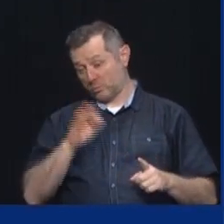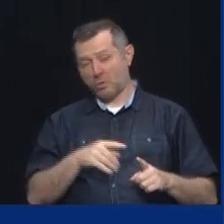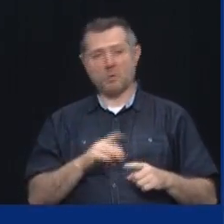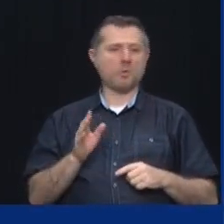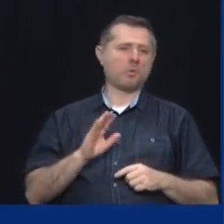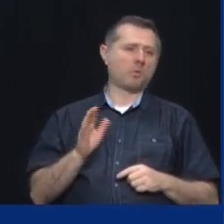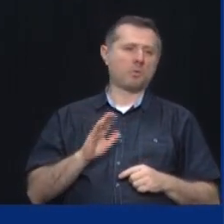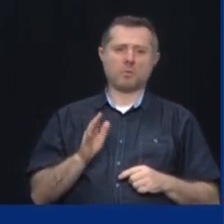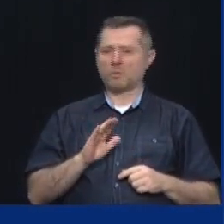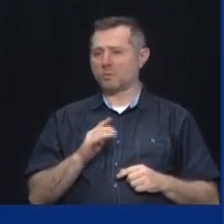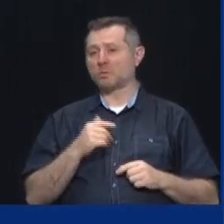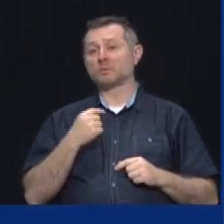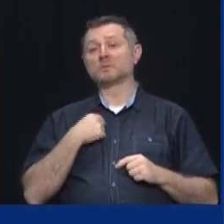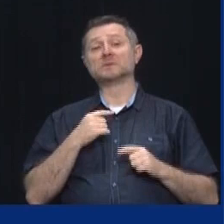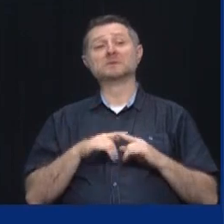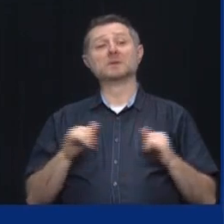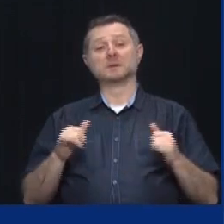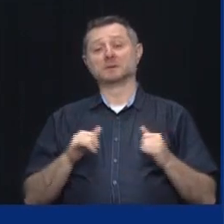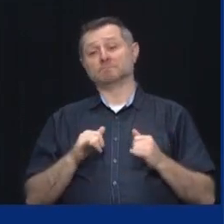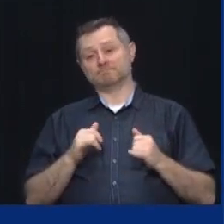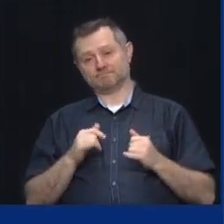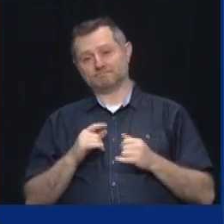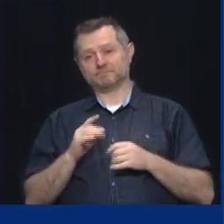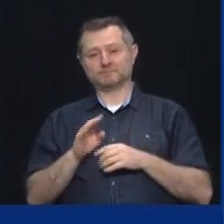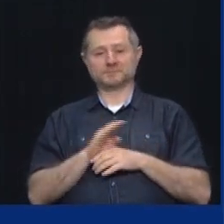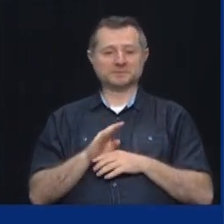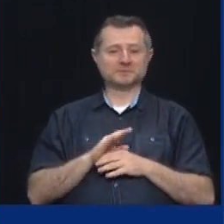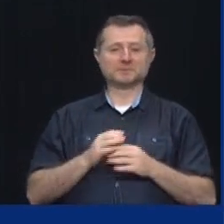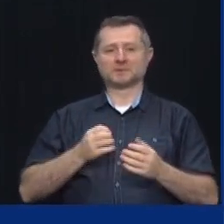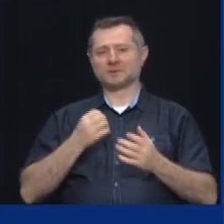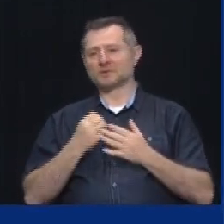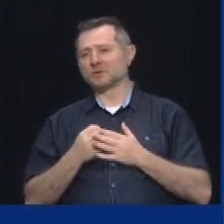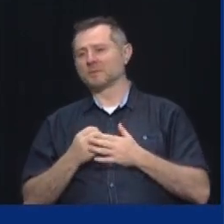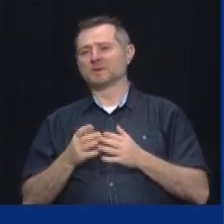YES, WE'RE DOING WELL. IT'S NOT OVER.